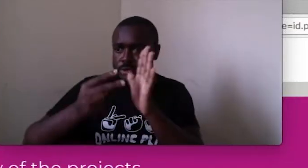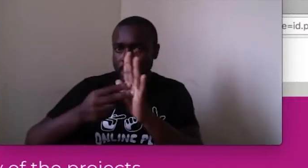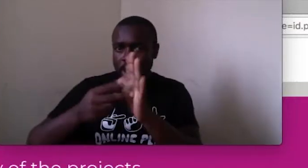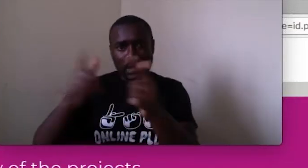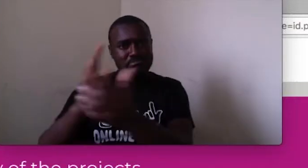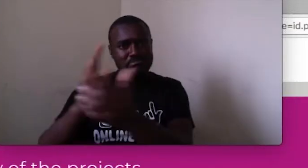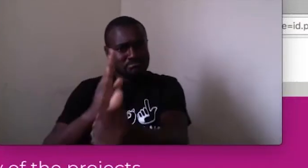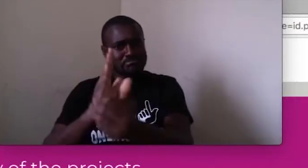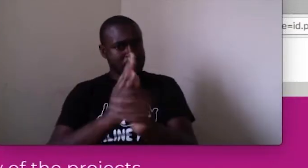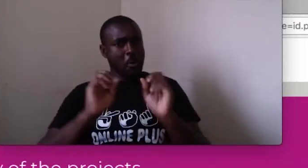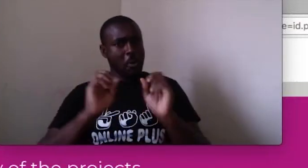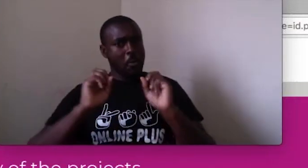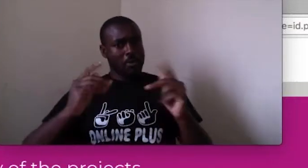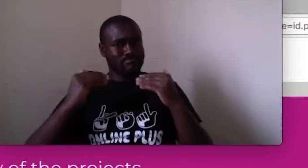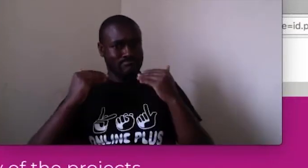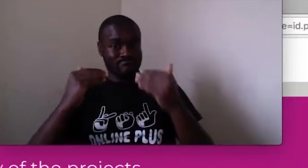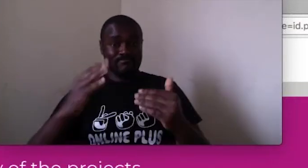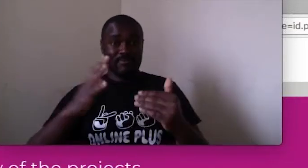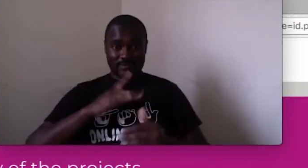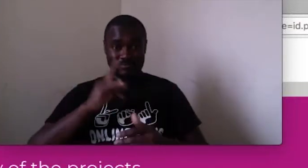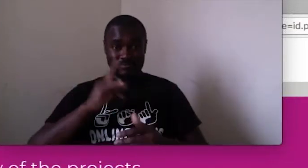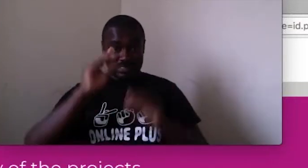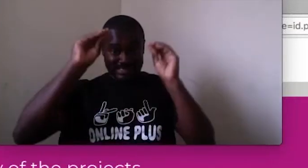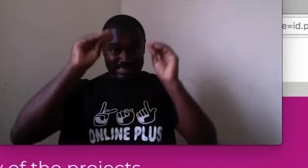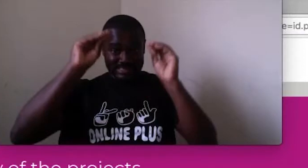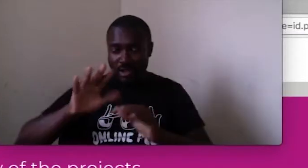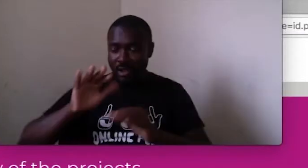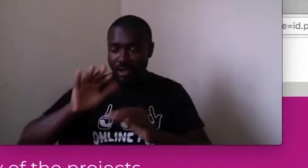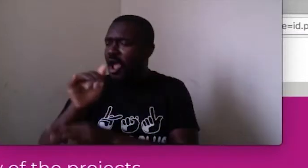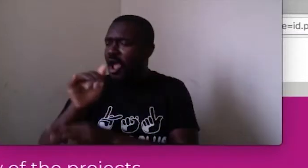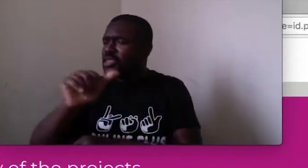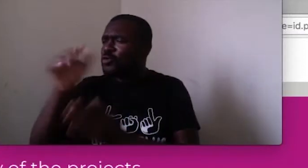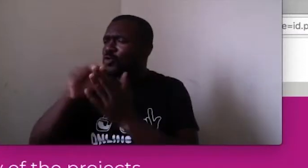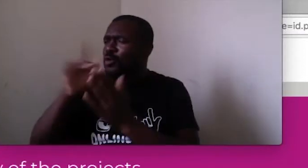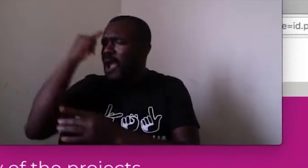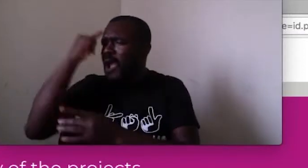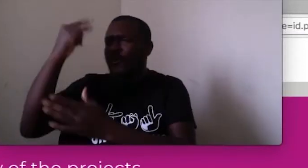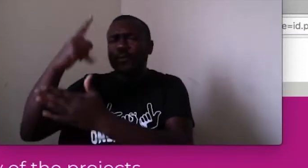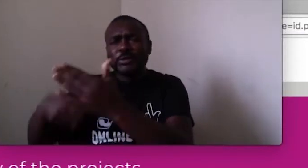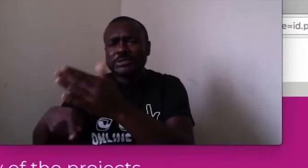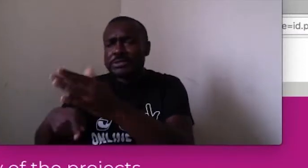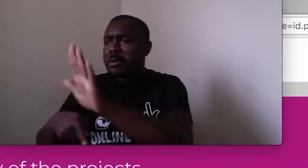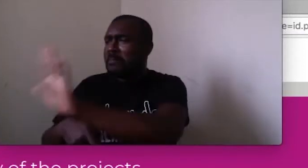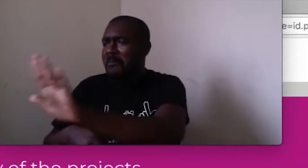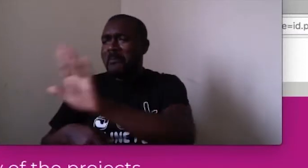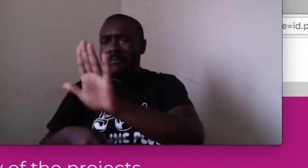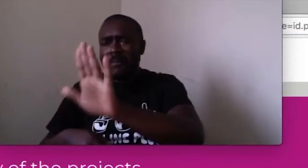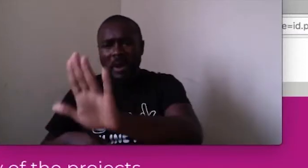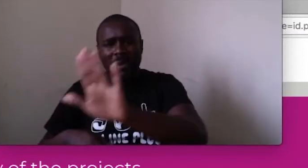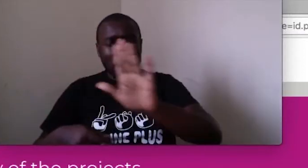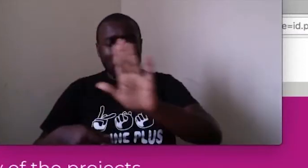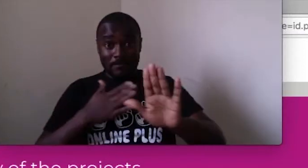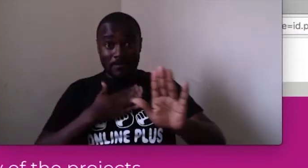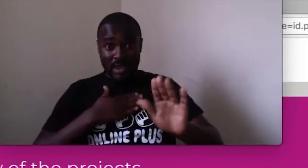And since I've always been working with interpreters the interpreter was able to explain my idea to the project team who were very happy with that